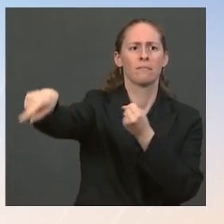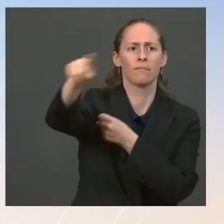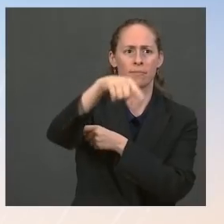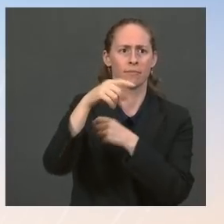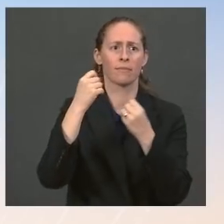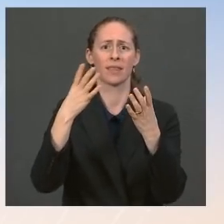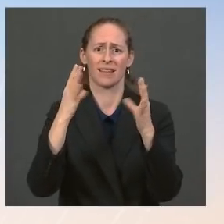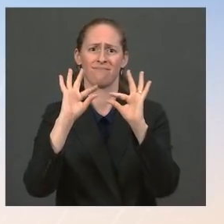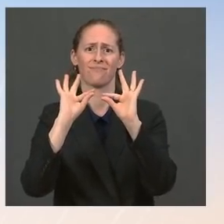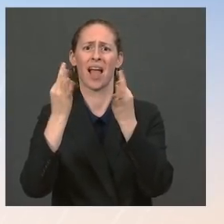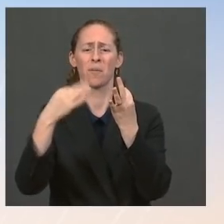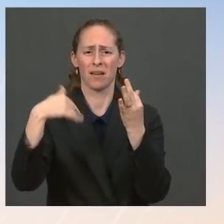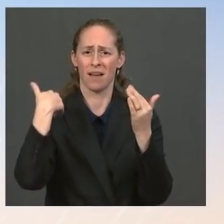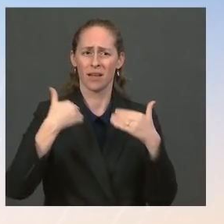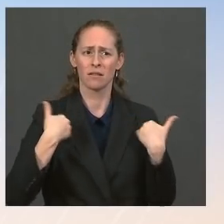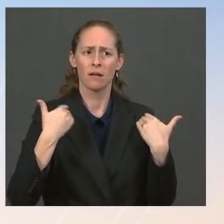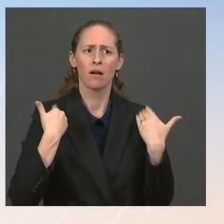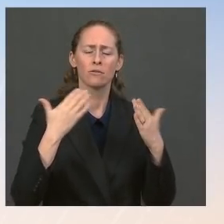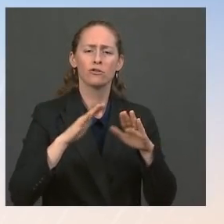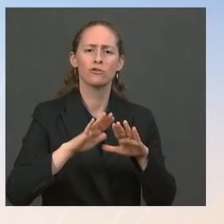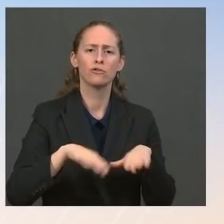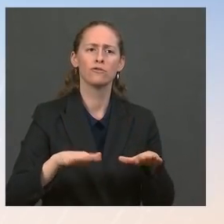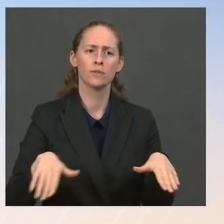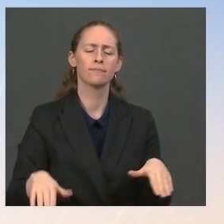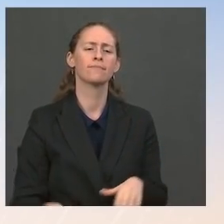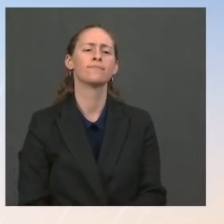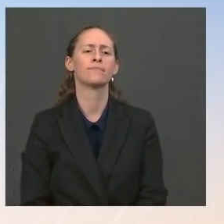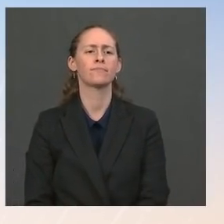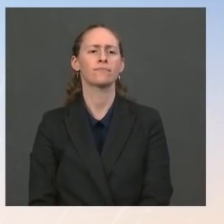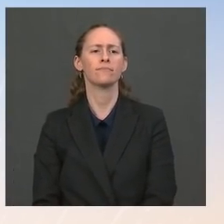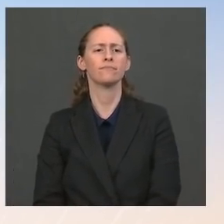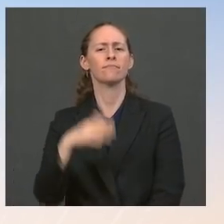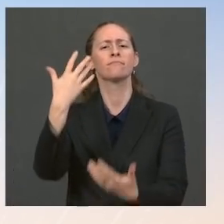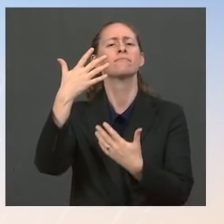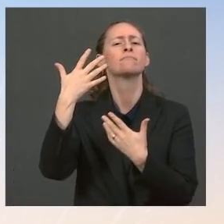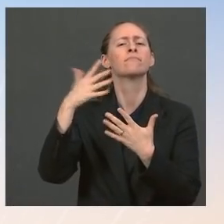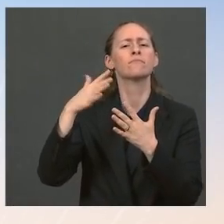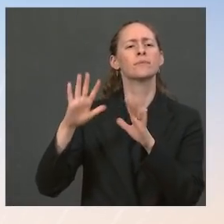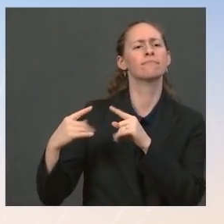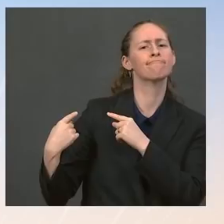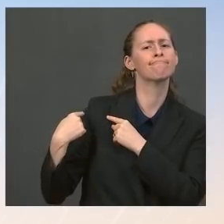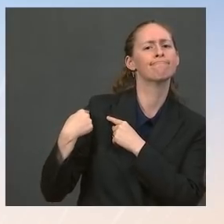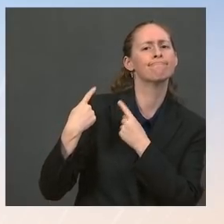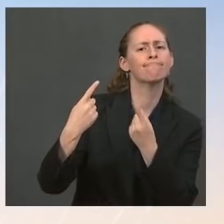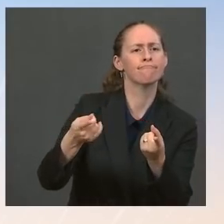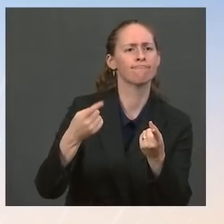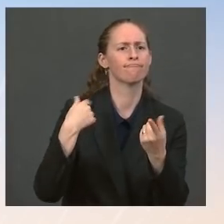We also applied our months-long standard operating procedures at the border, which we have been applying